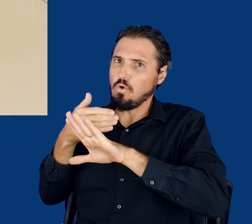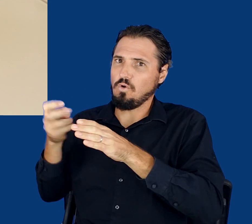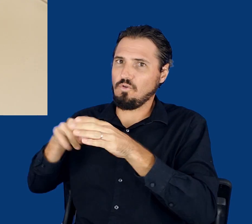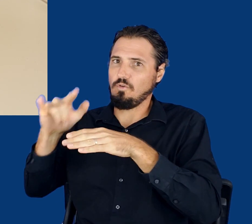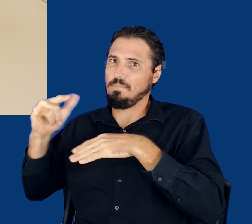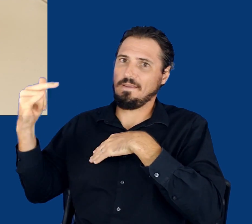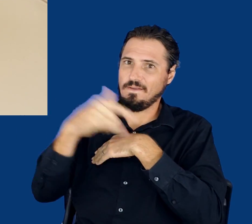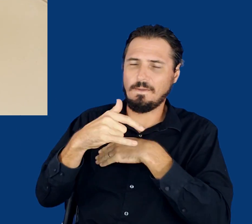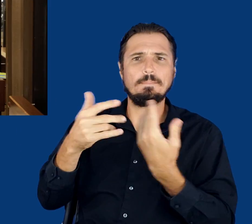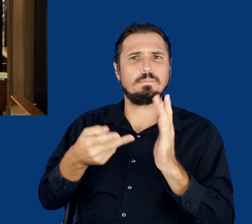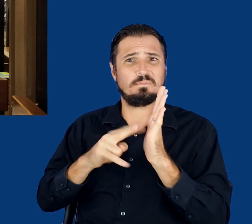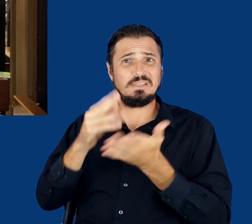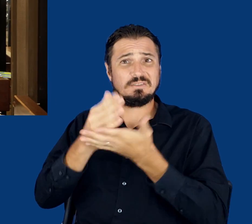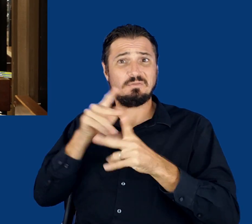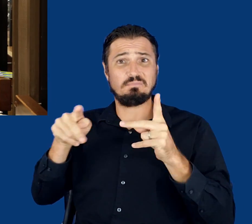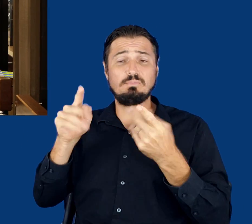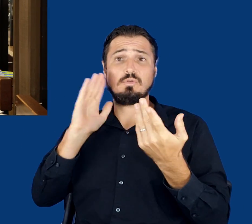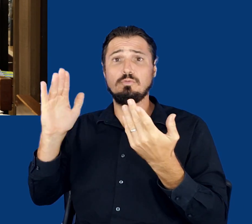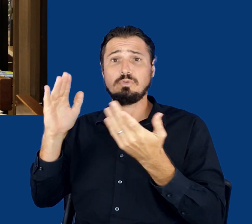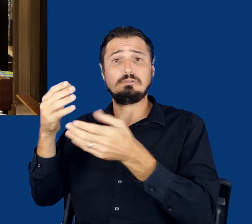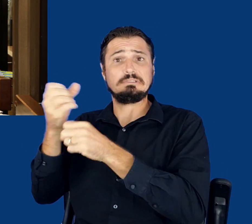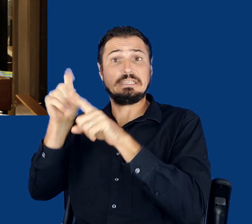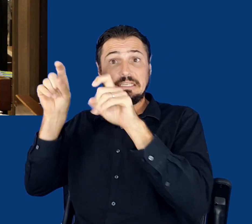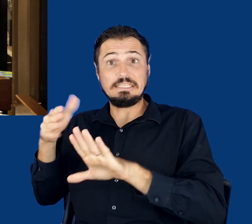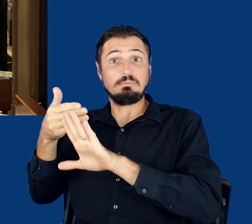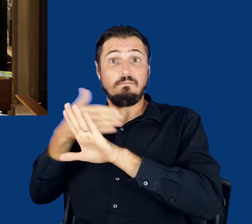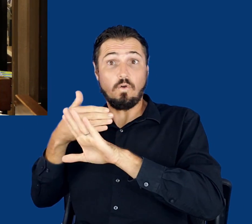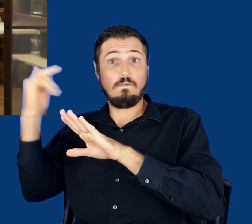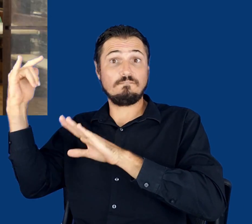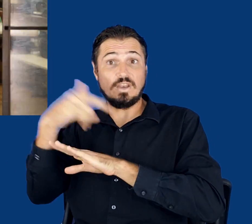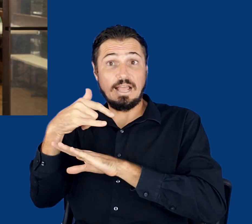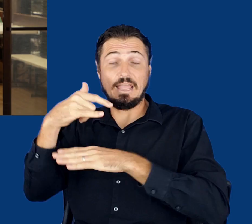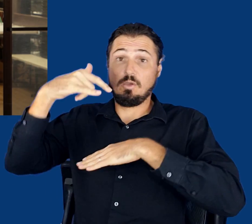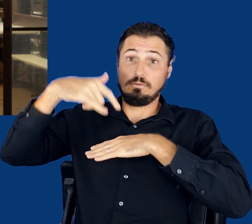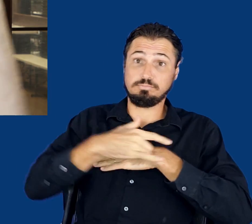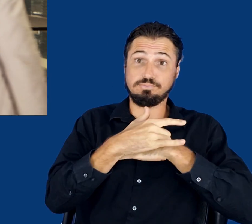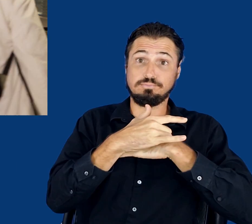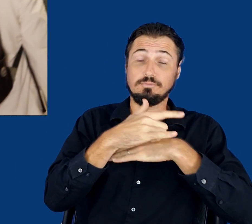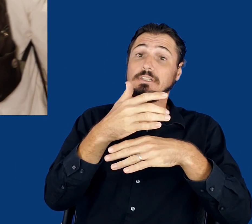took a pre-travel test, but did not receive their positive test results until after arrival